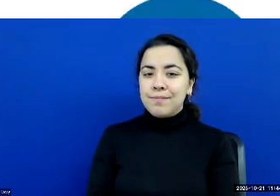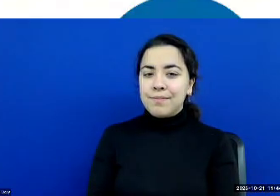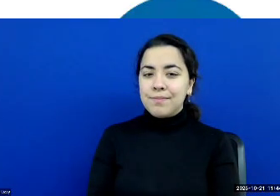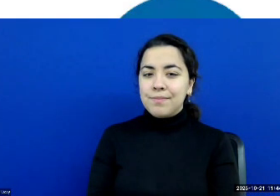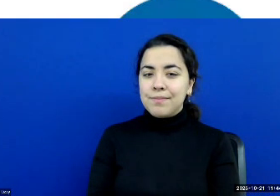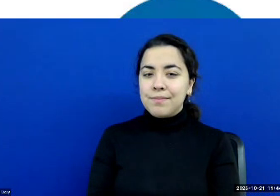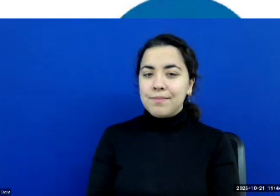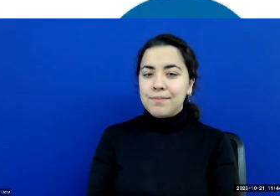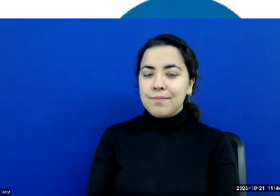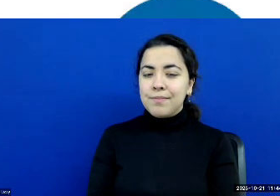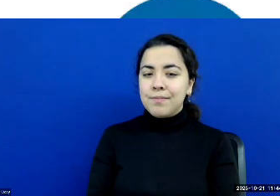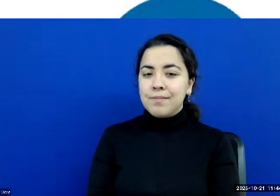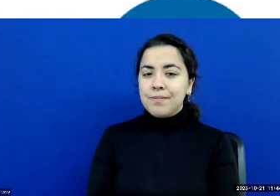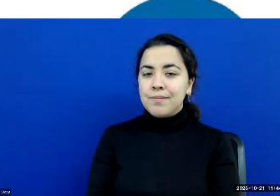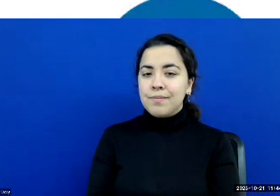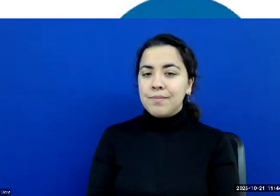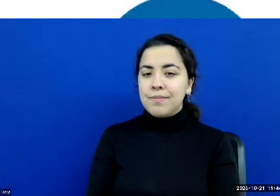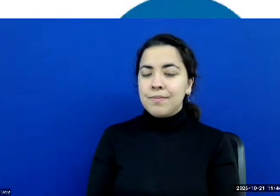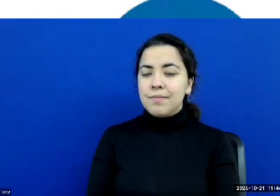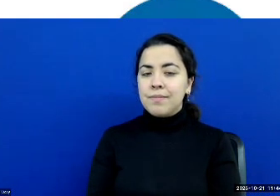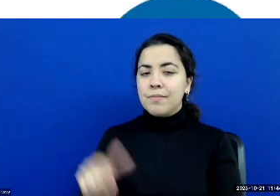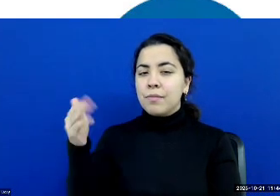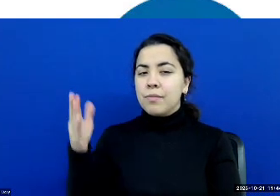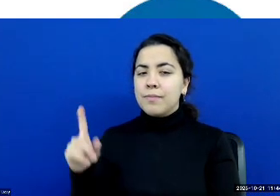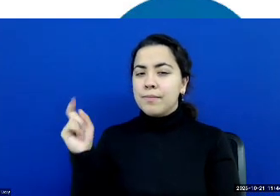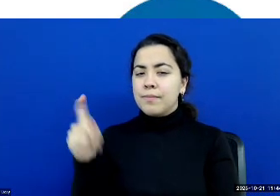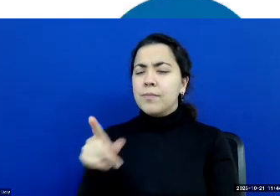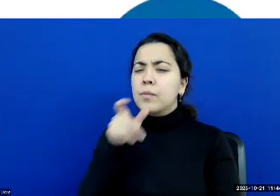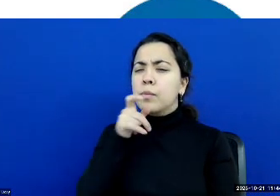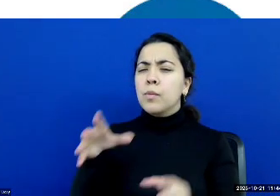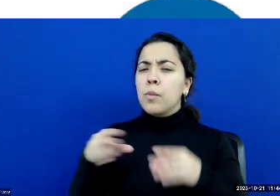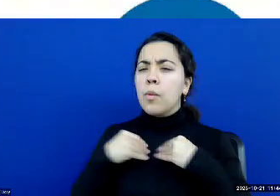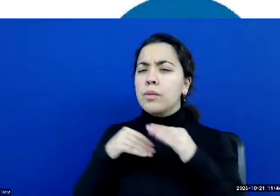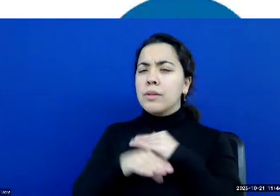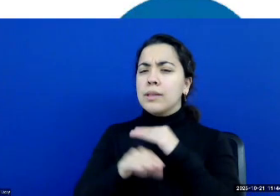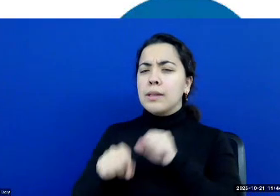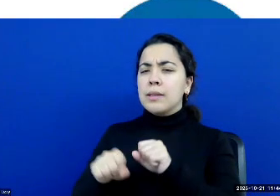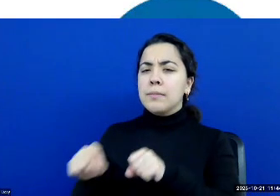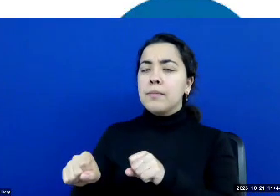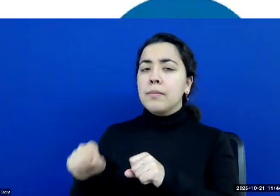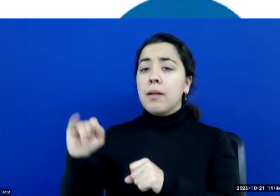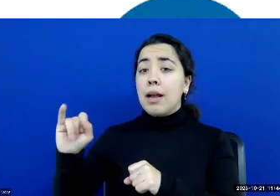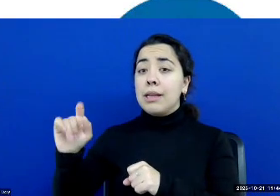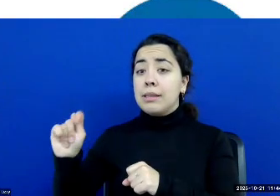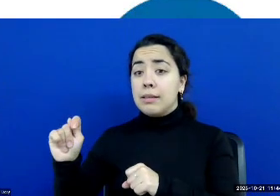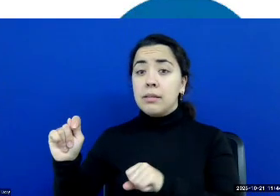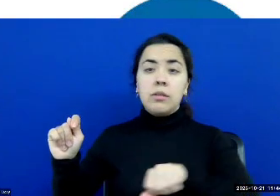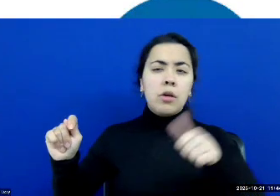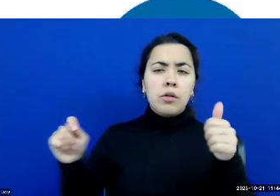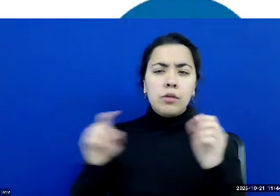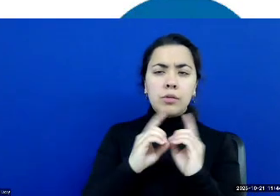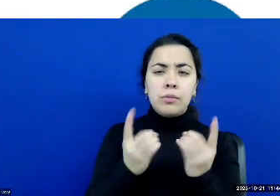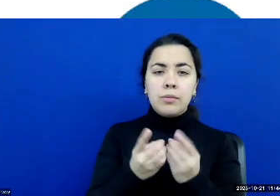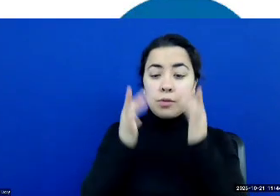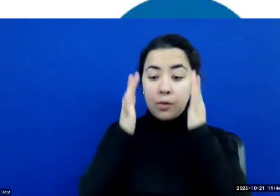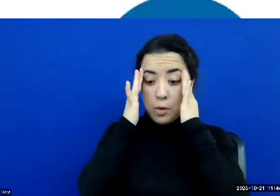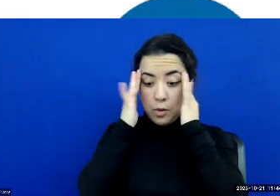Rachel Paul, IAAP: Let's see, I just think we had one question slip in here. It says, who owns accessibility, IT, or maybe other departments?